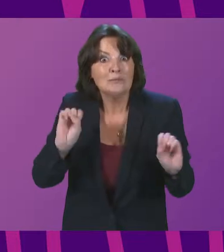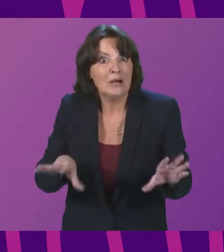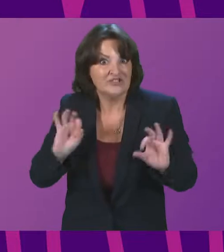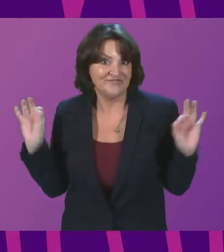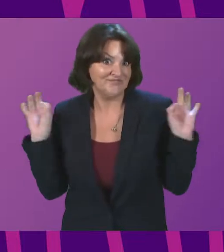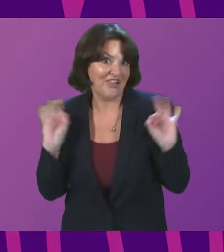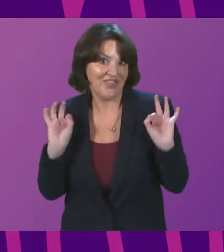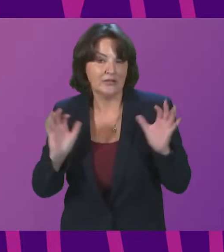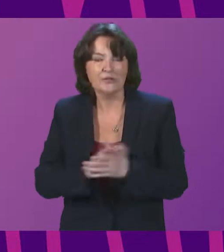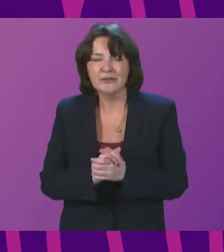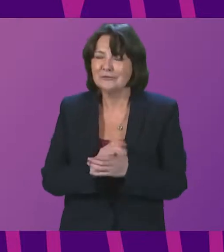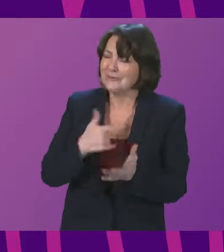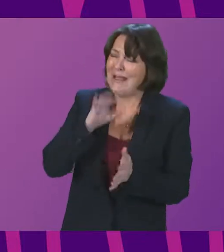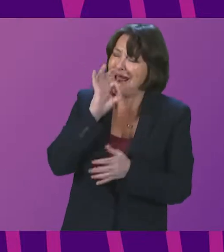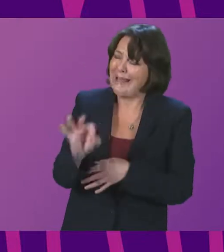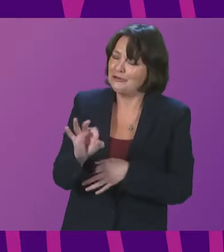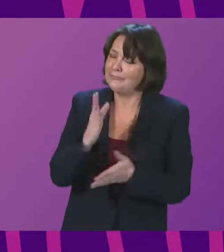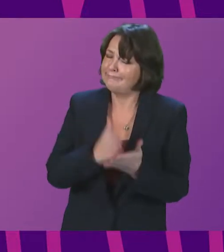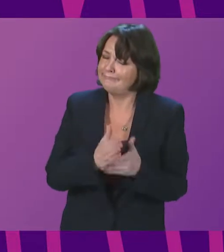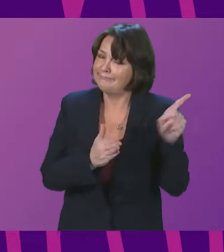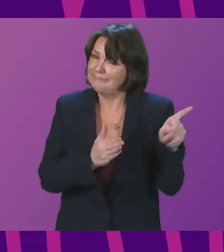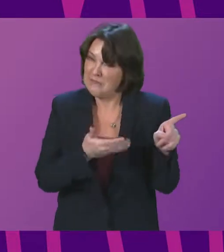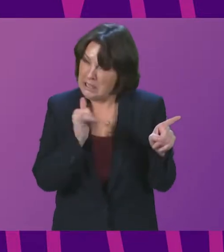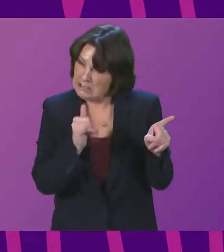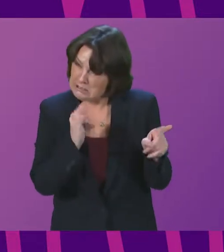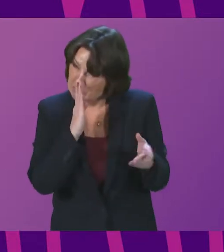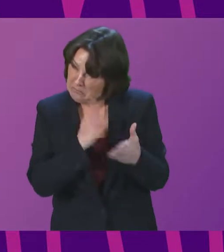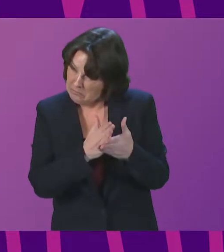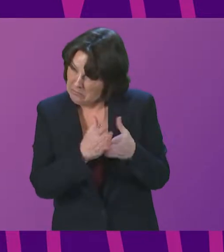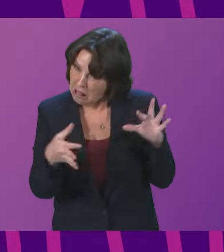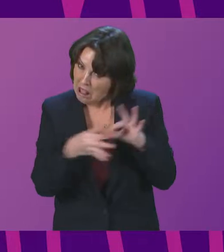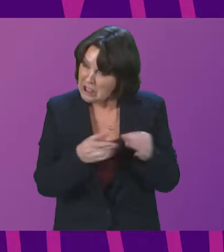Bank has resigned instead of trying to deliver the new economic strategy?